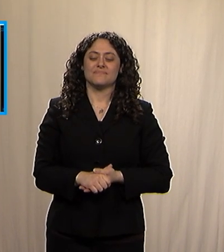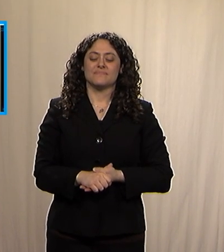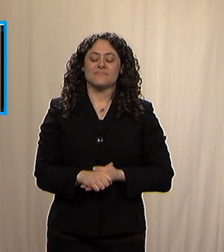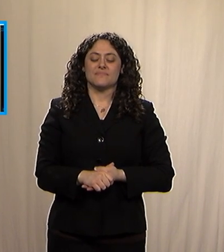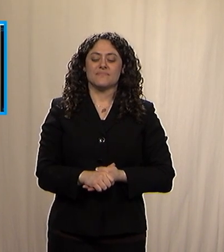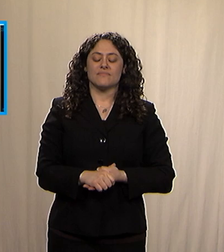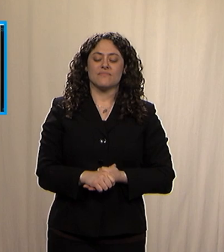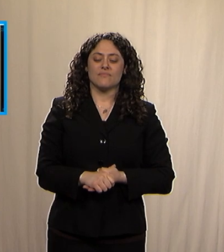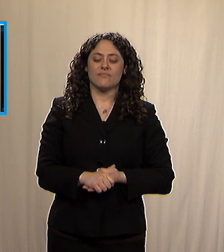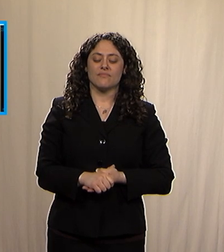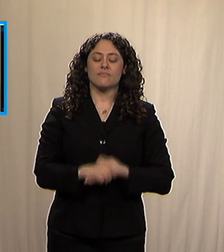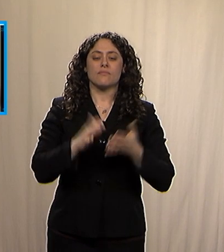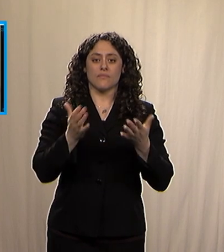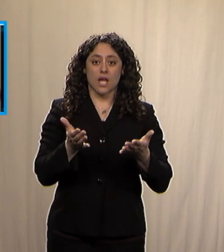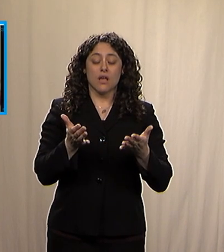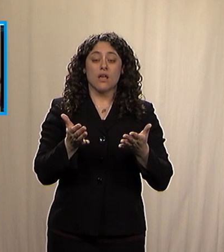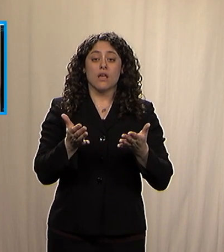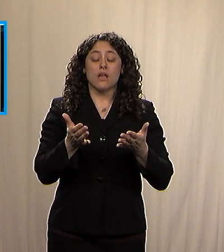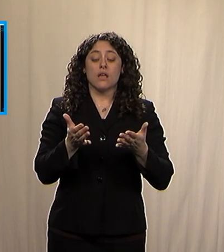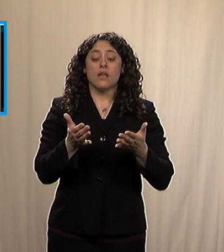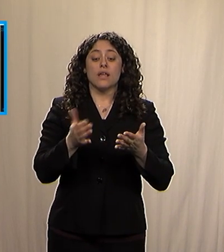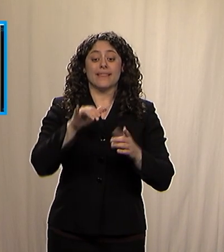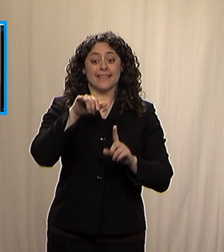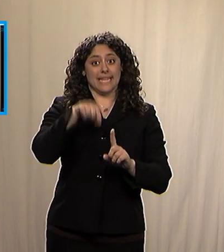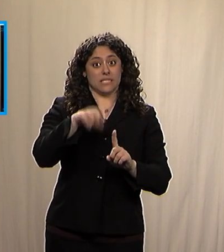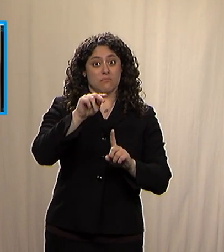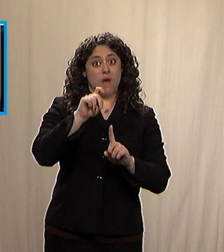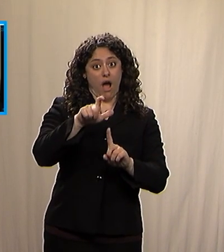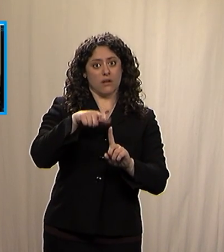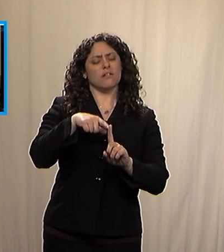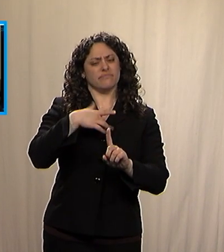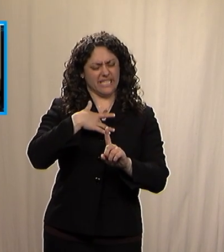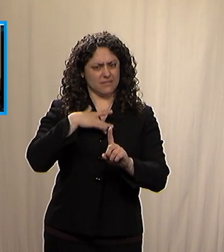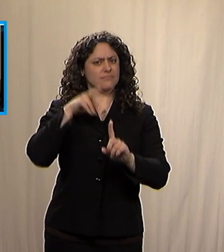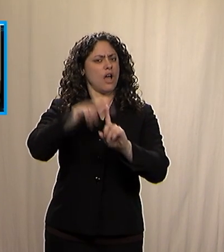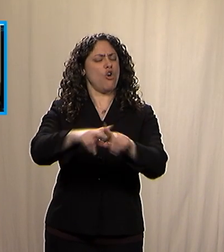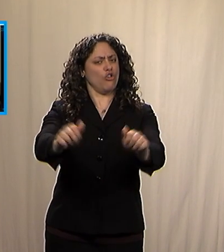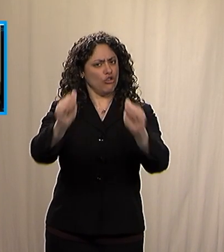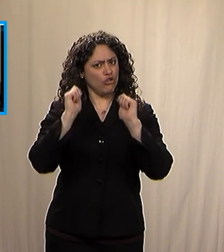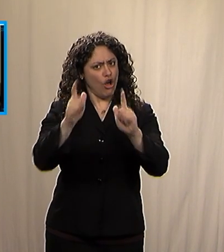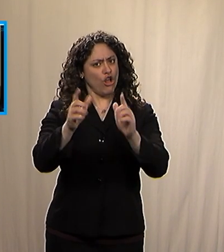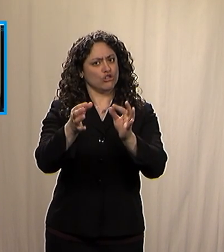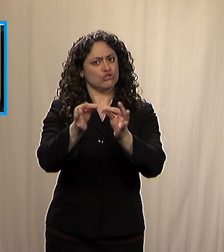Because we're looking specifically, even though this model applies to all interpreting, it's much more an interactive model.